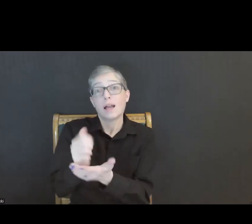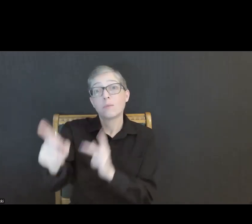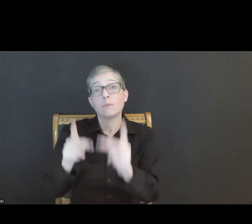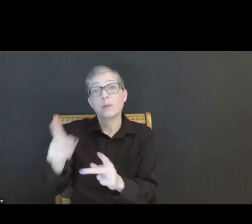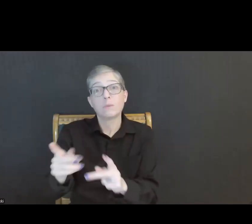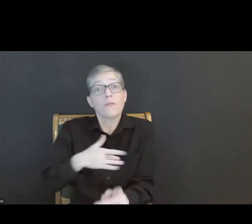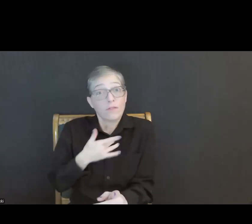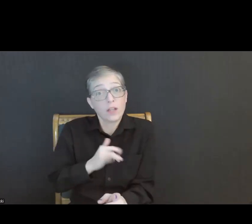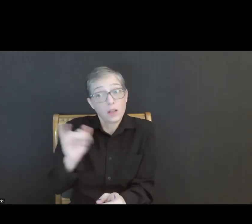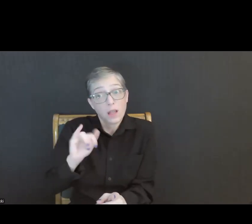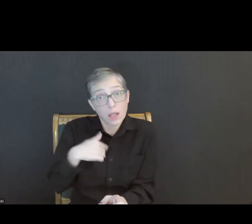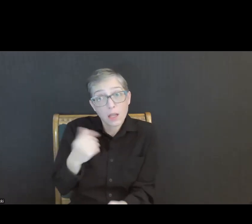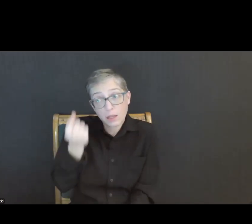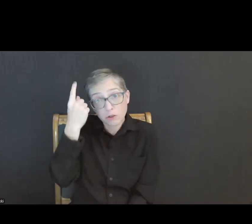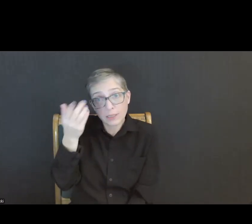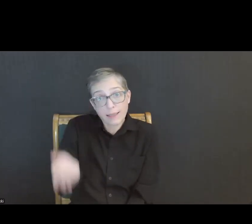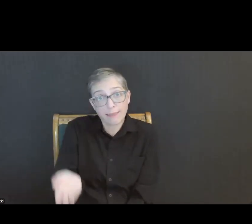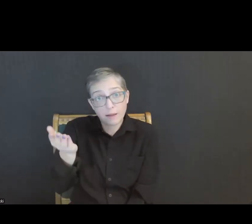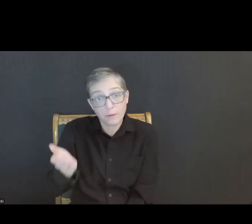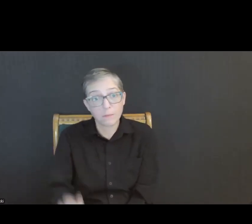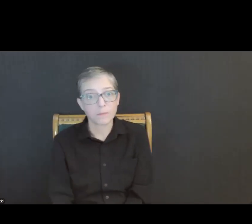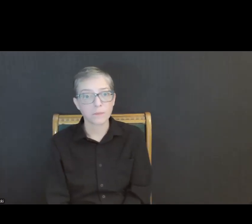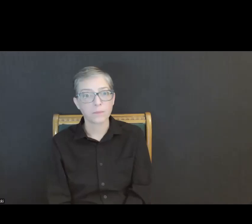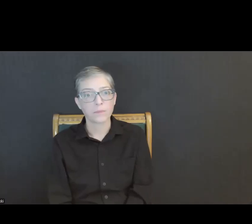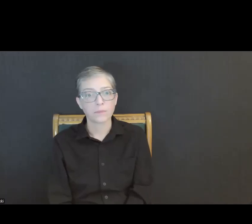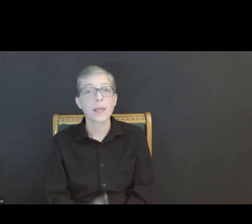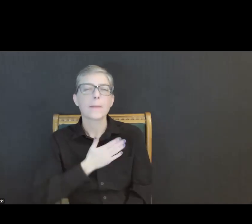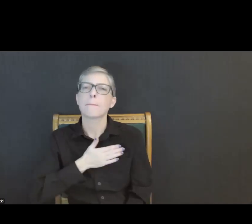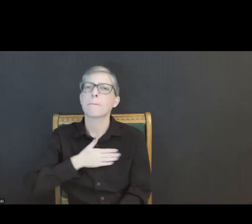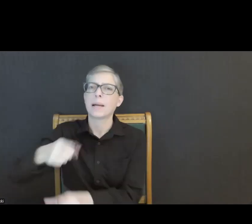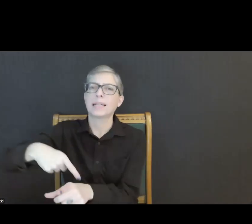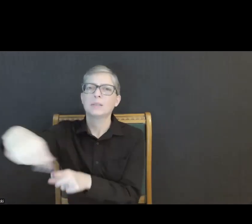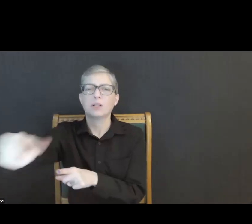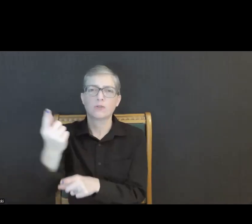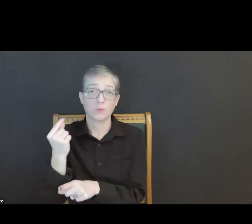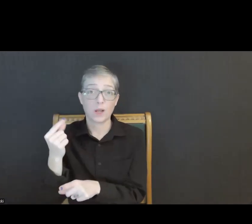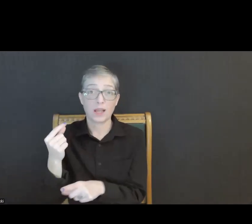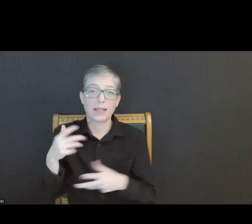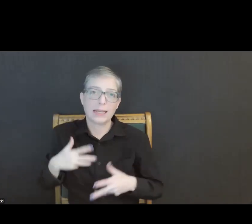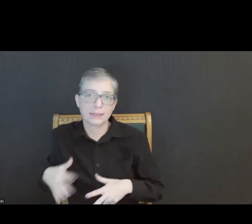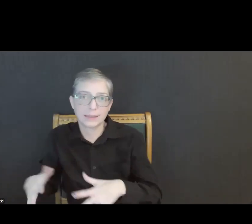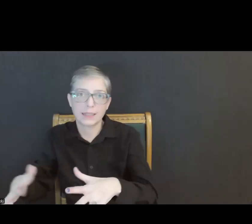my way because my specialty that um I focus on is anxiety depression and relationship issues